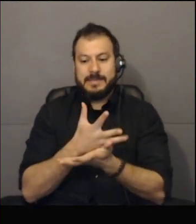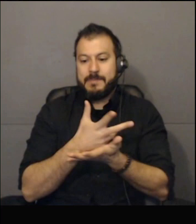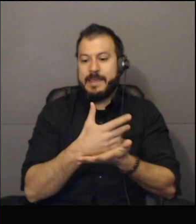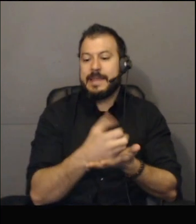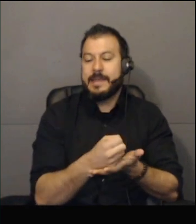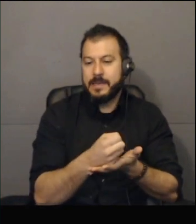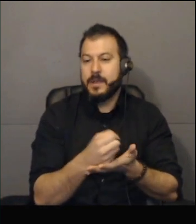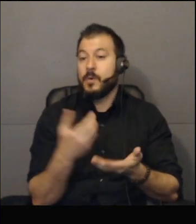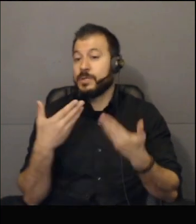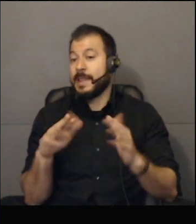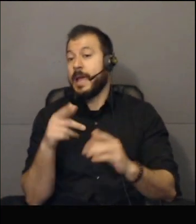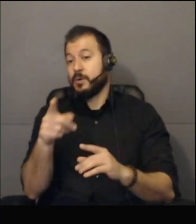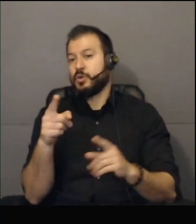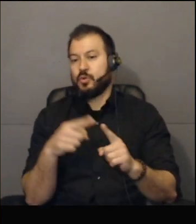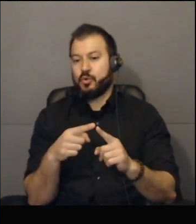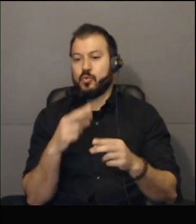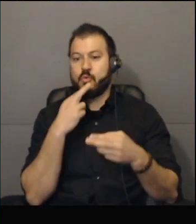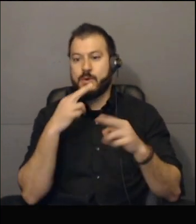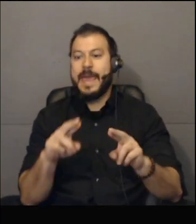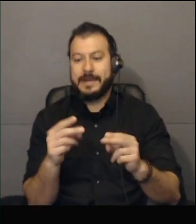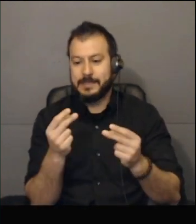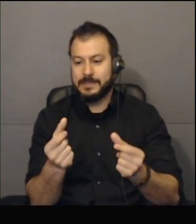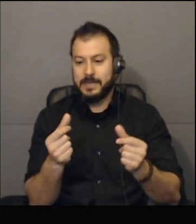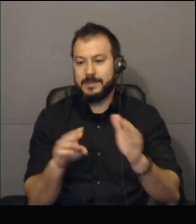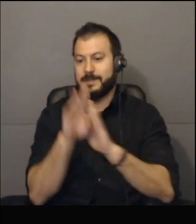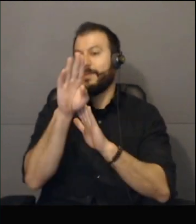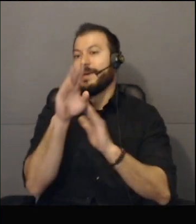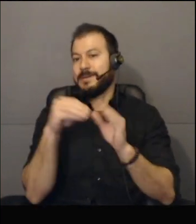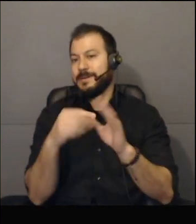which allows you to react to sudden spikes in demand